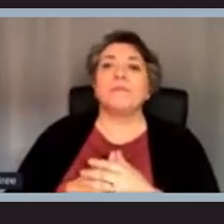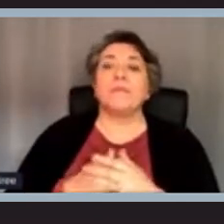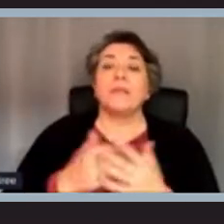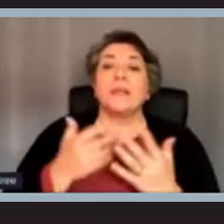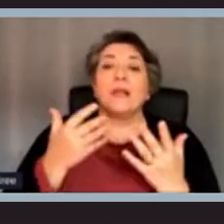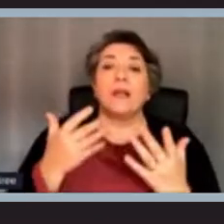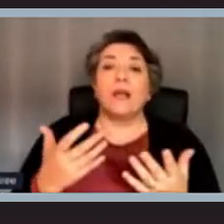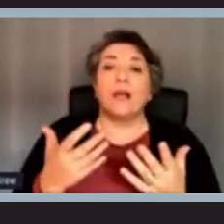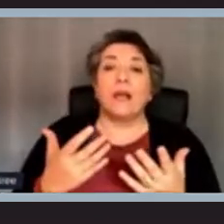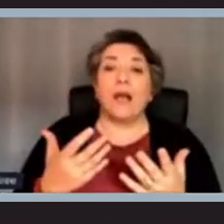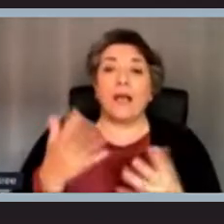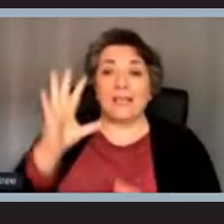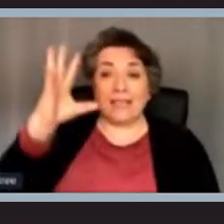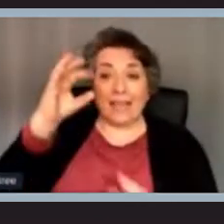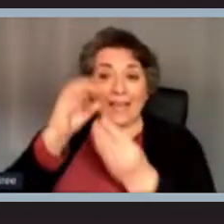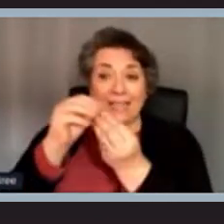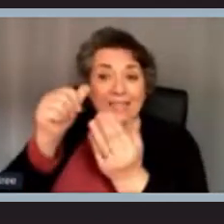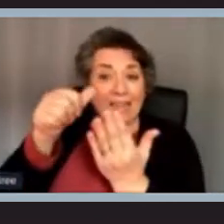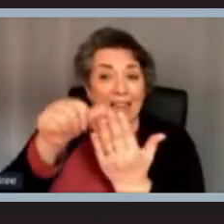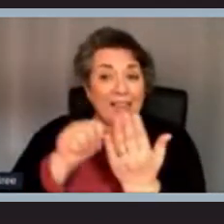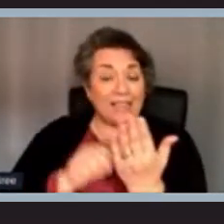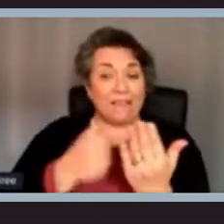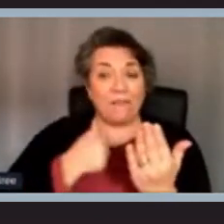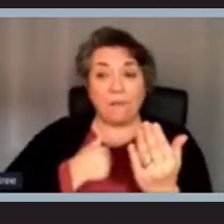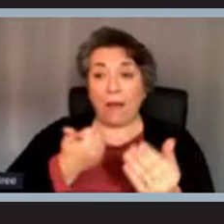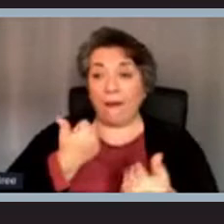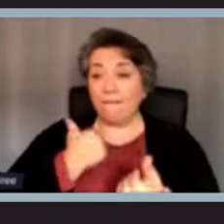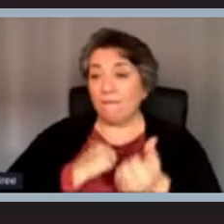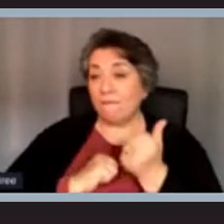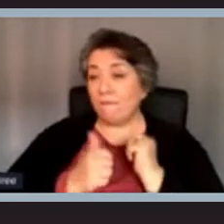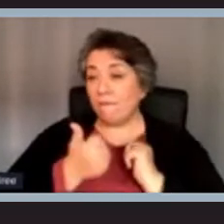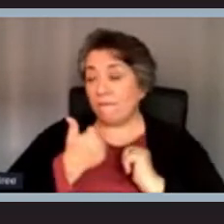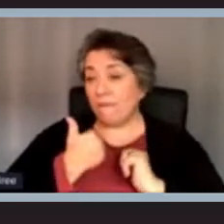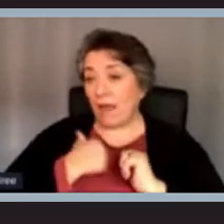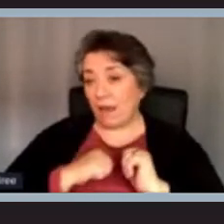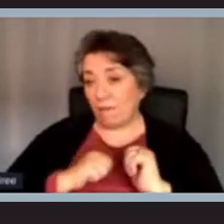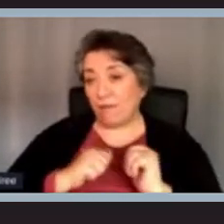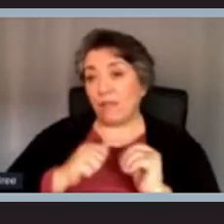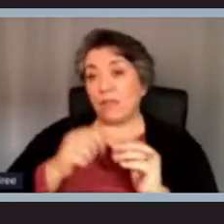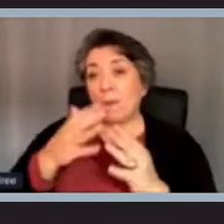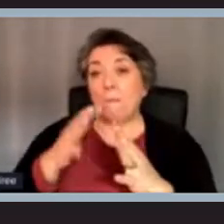I’ve collated a list of my favourite accessibility newsletters and blogs on my website.